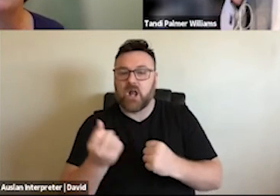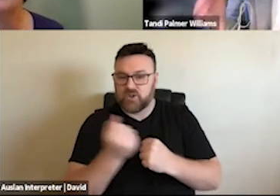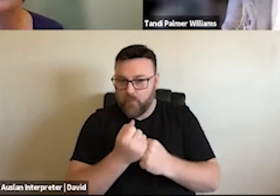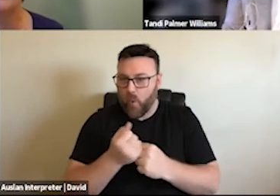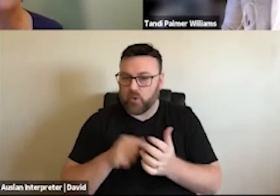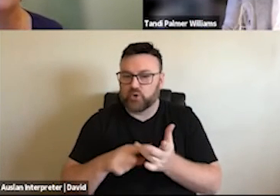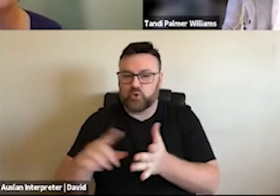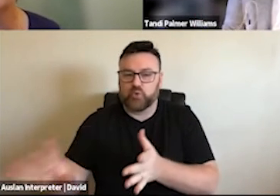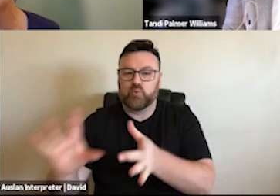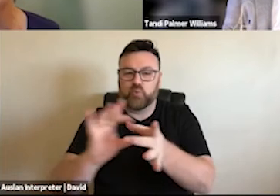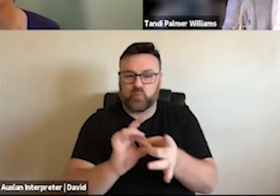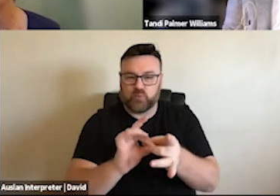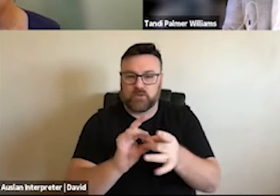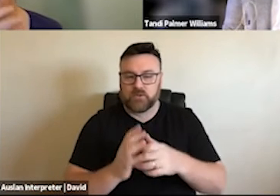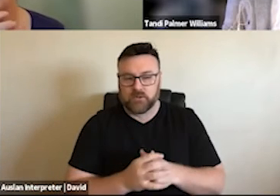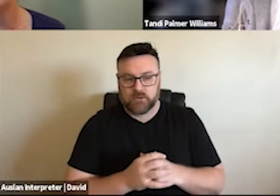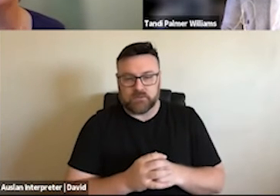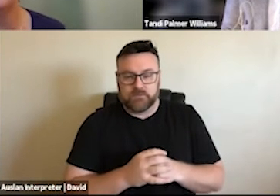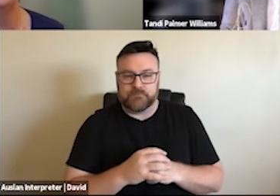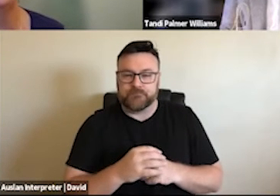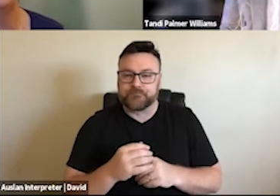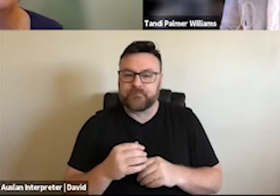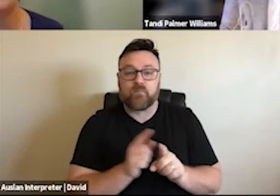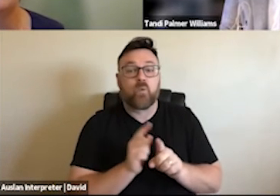customer perspective, but also from the classes, from the teacher perspective.